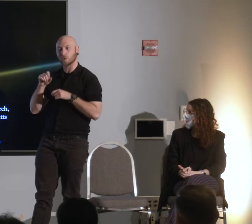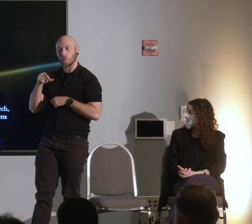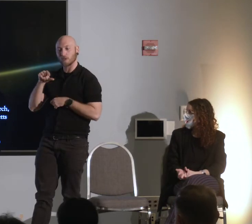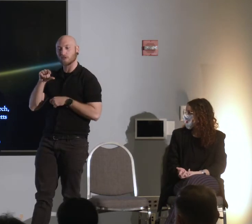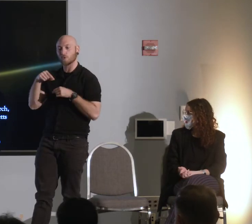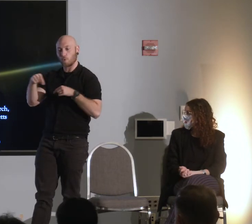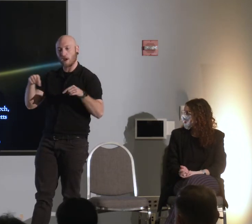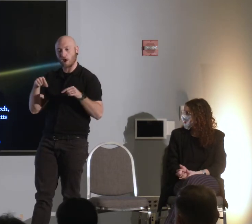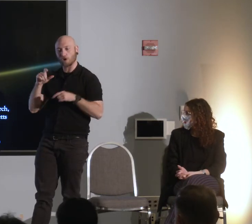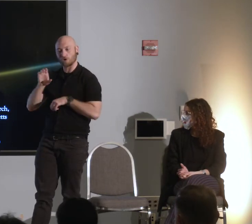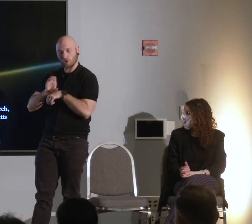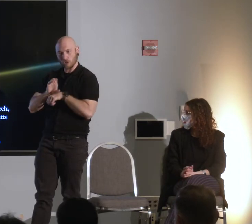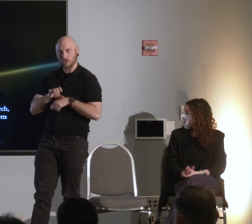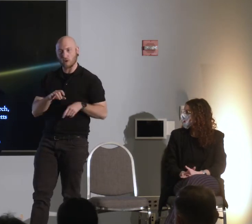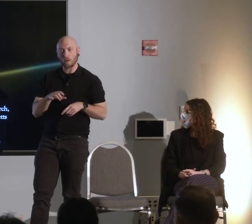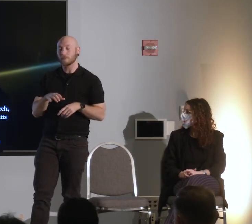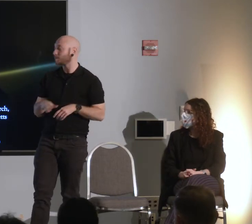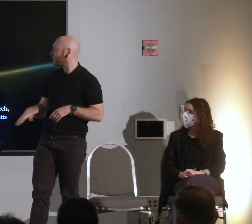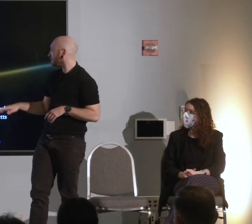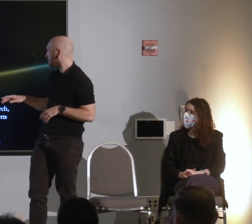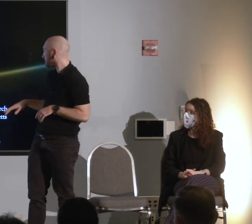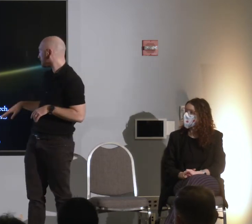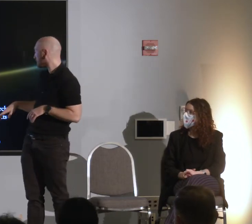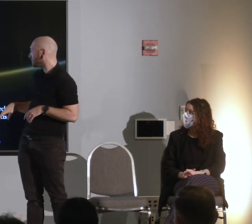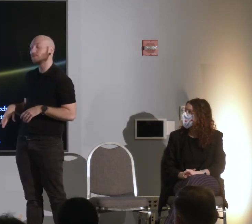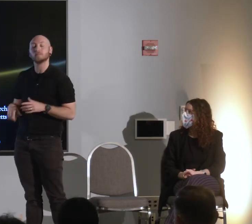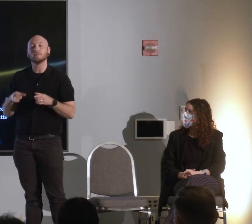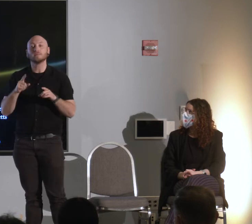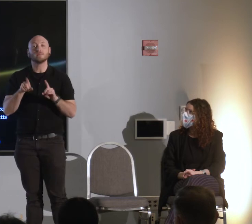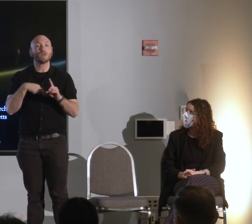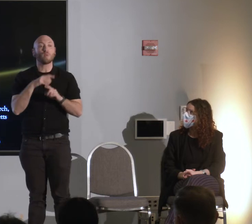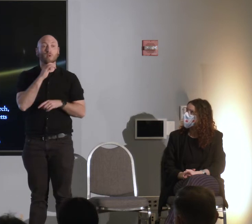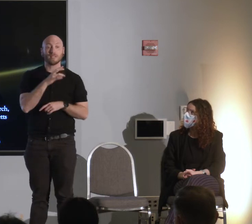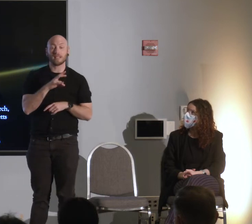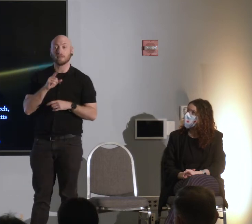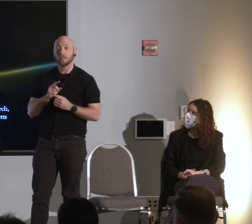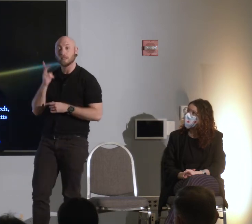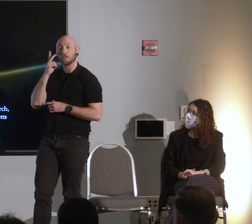He was 17, and he was immediately converted. As he later wrote, the church became